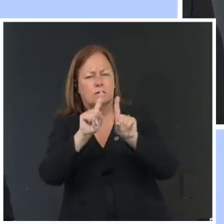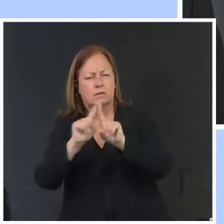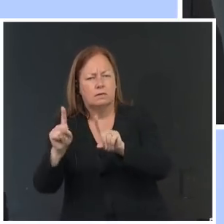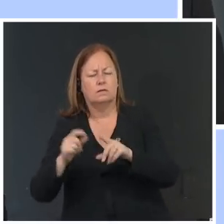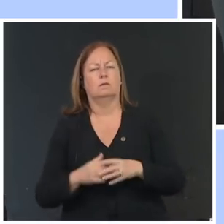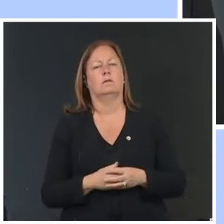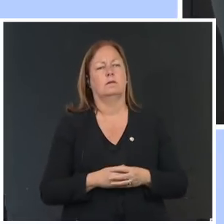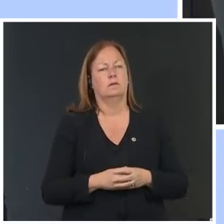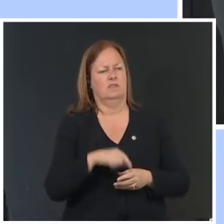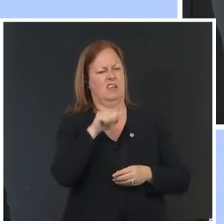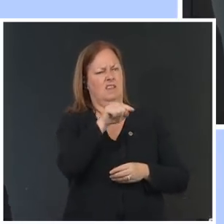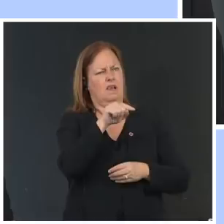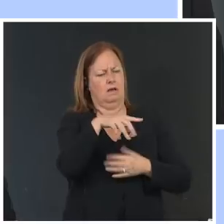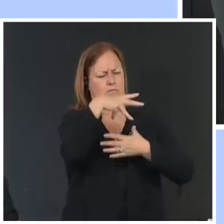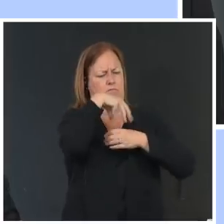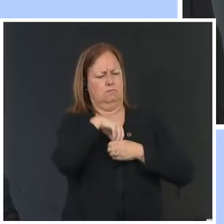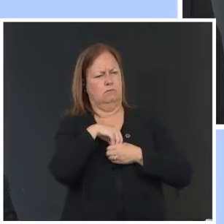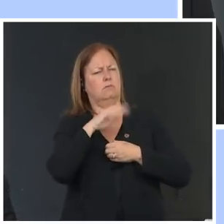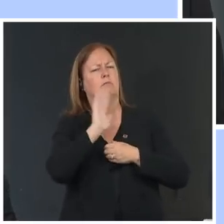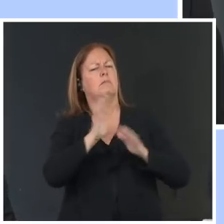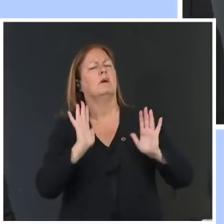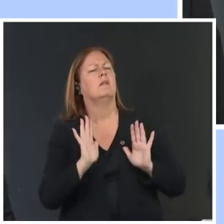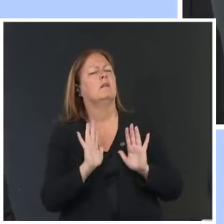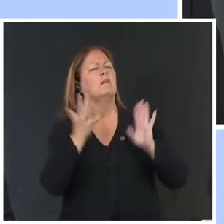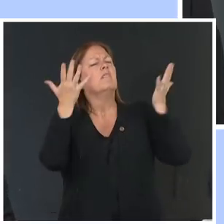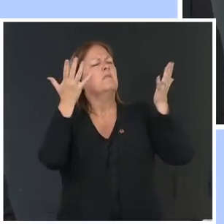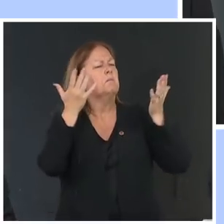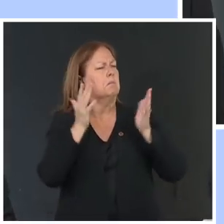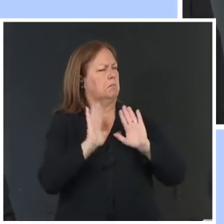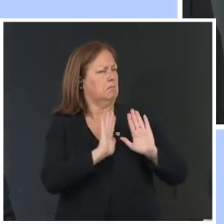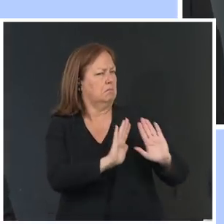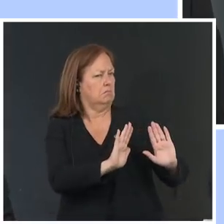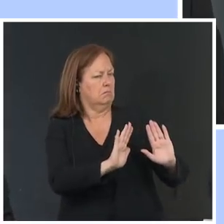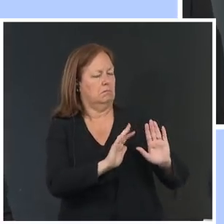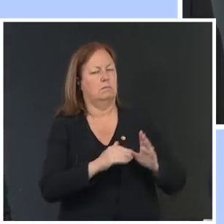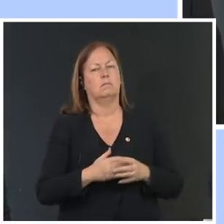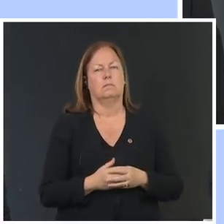Important issues is that we tend to have -- or regarding the